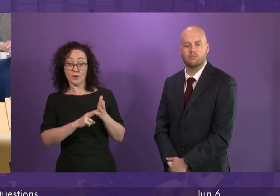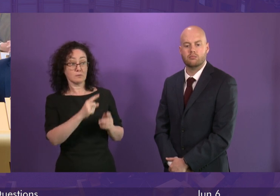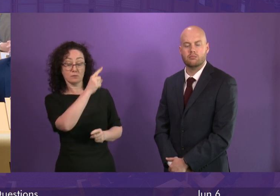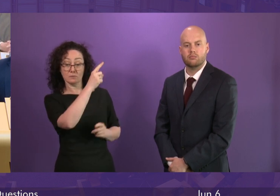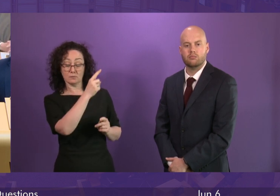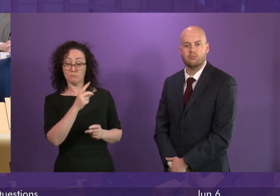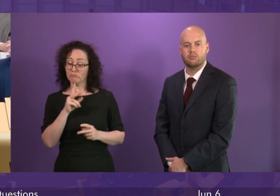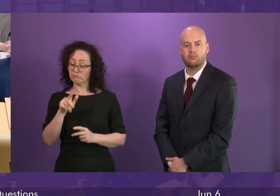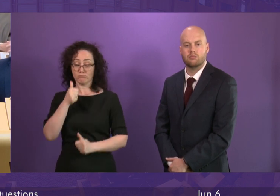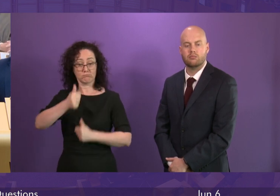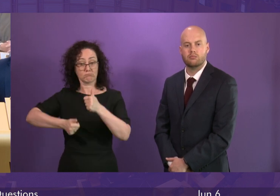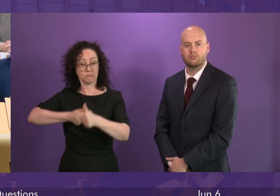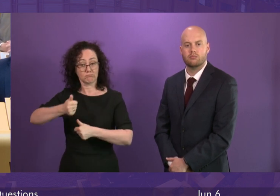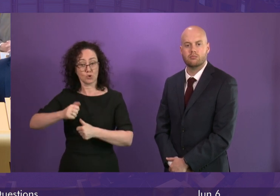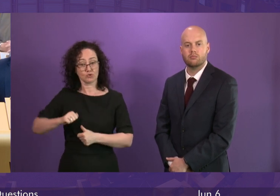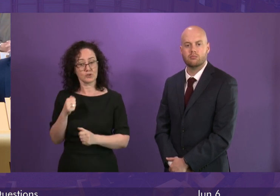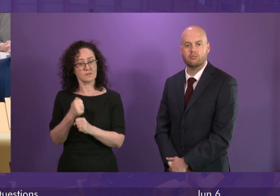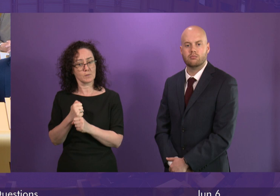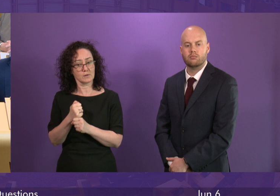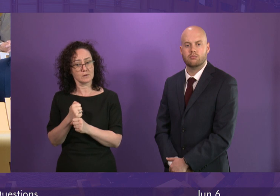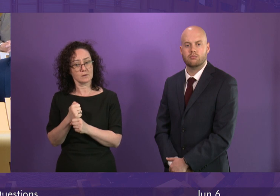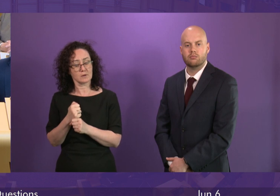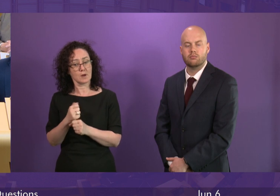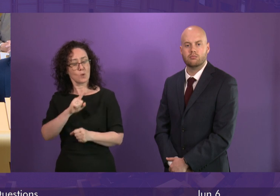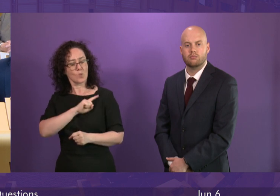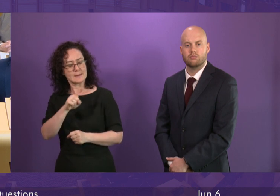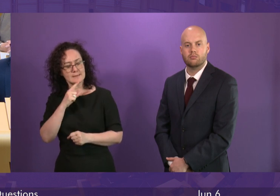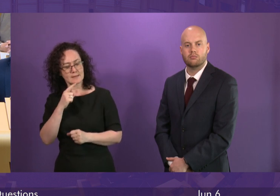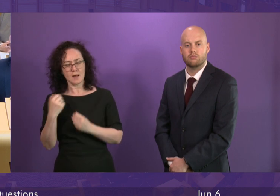recently on the strength of the response of the devolved Administrations to the crisis